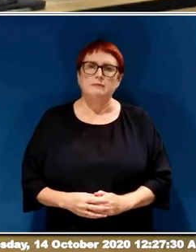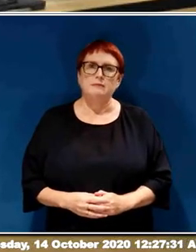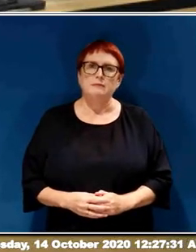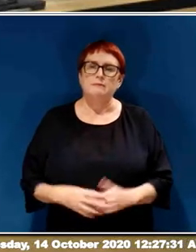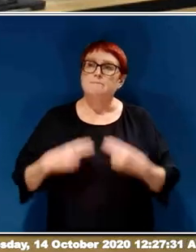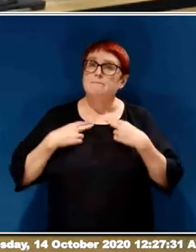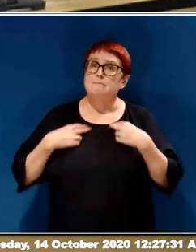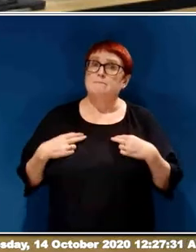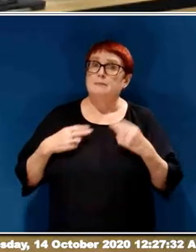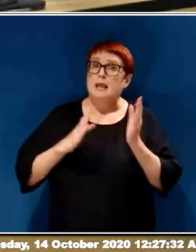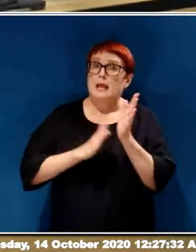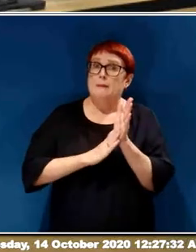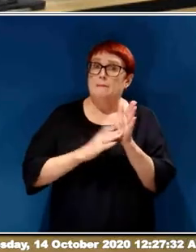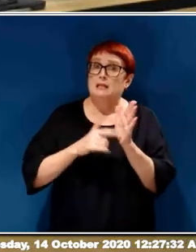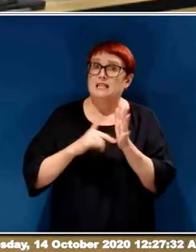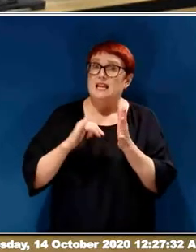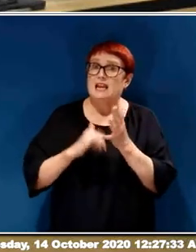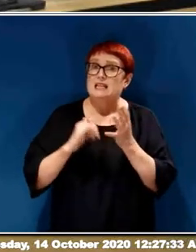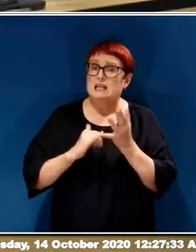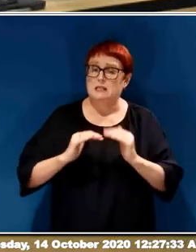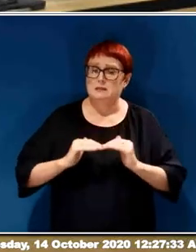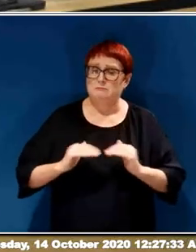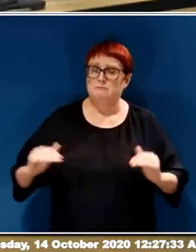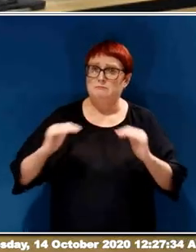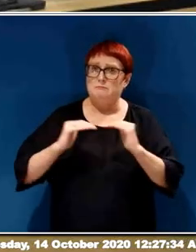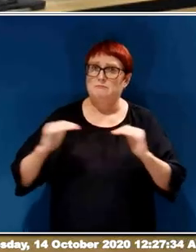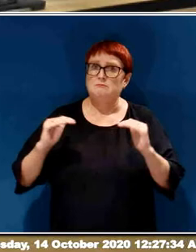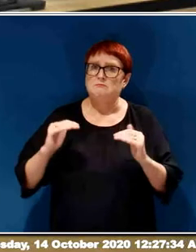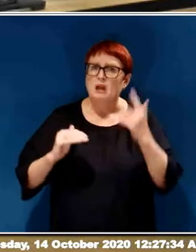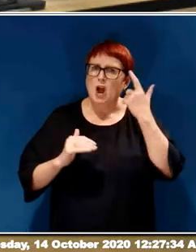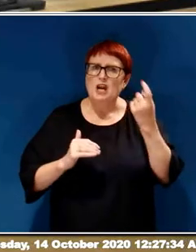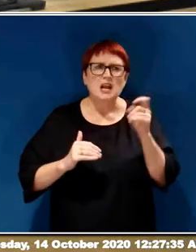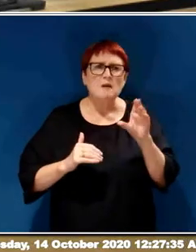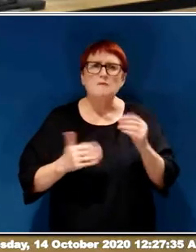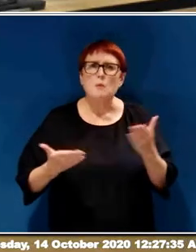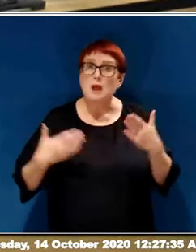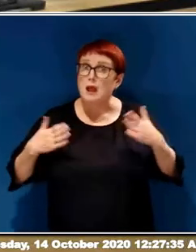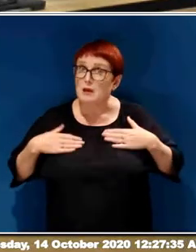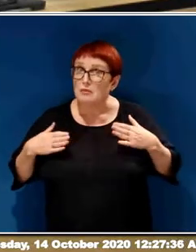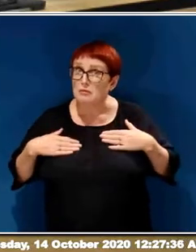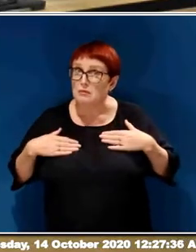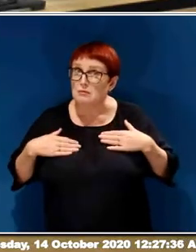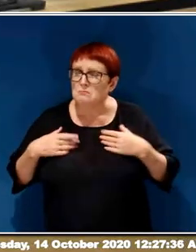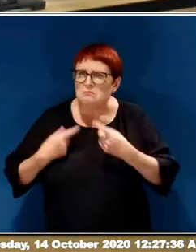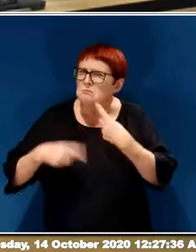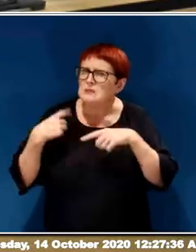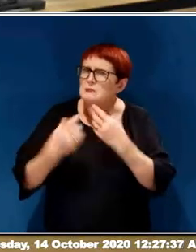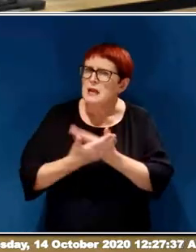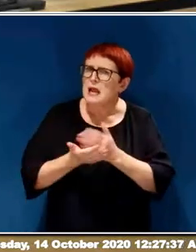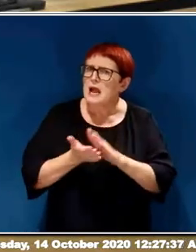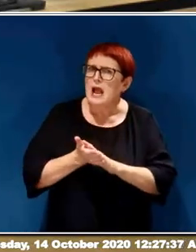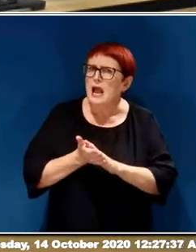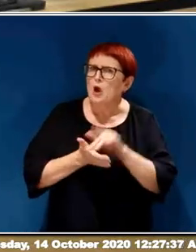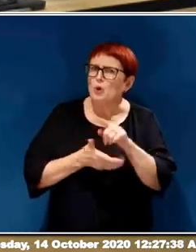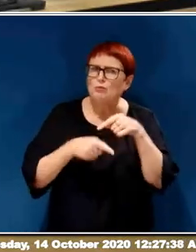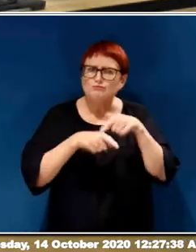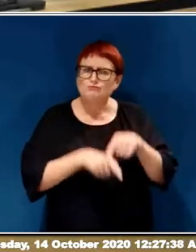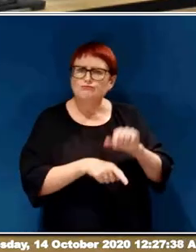Can you take us through that and how you applied in the education context, please? Tell us what it is?